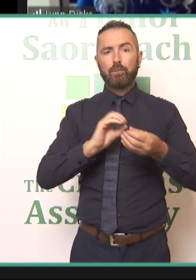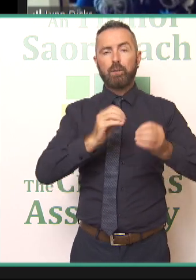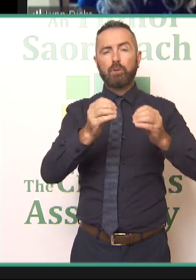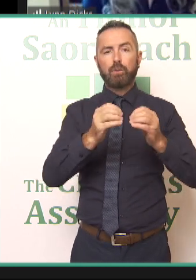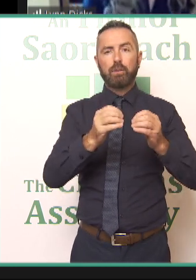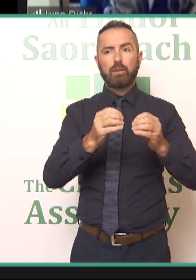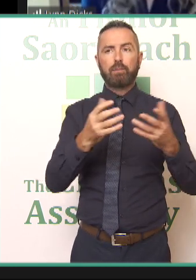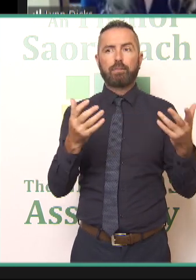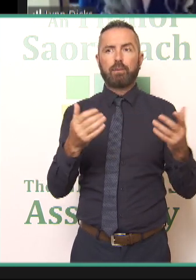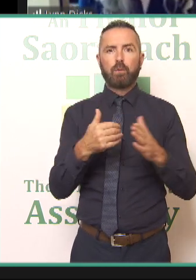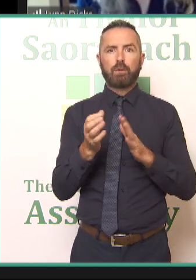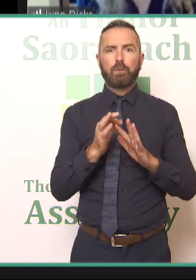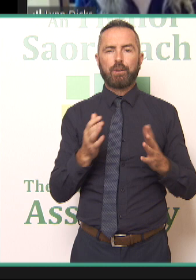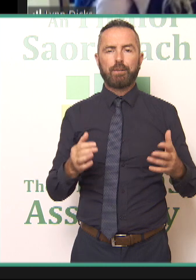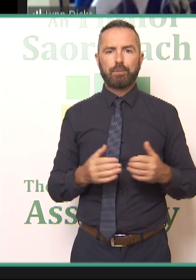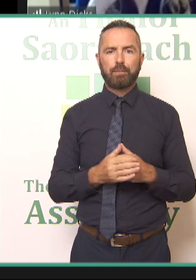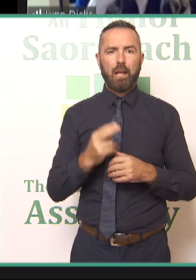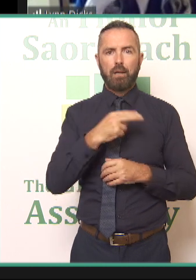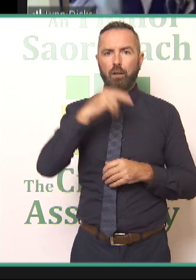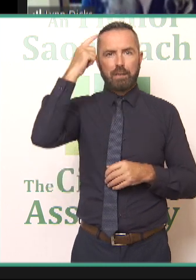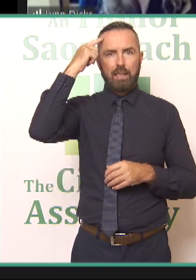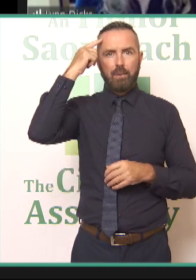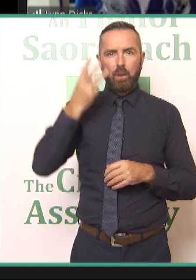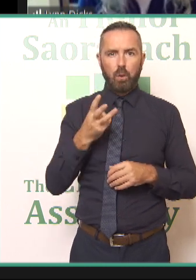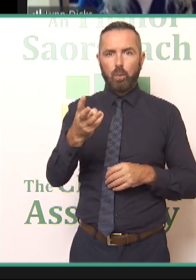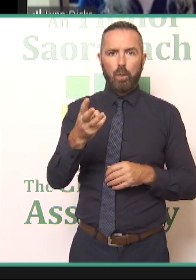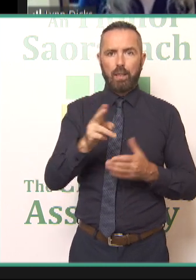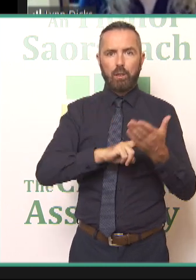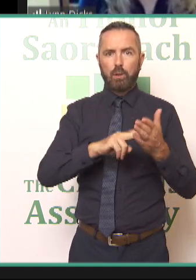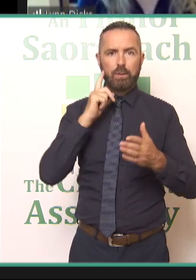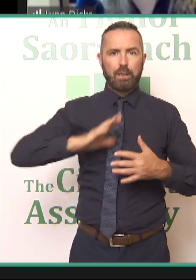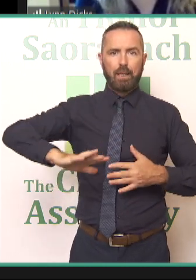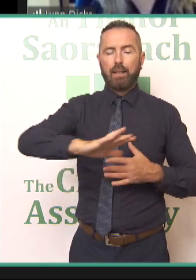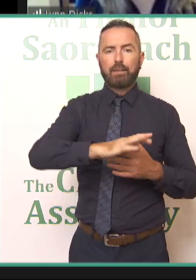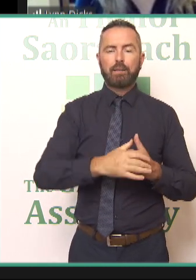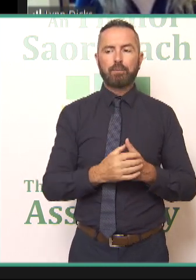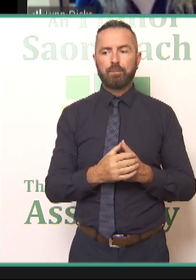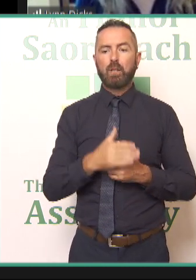that's really not very sensible not an efficient use of land at all so I'm just going to show you